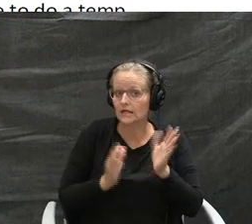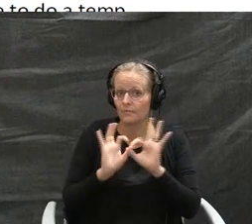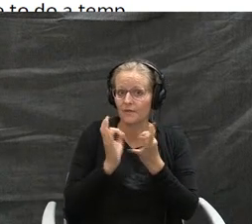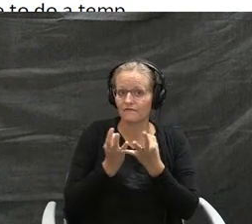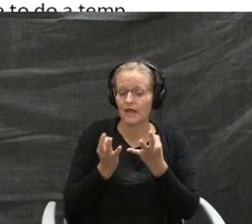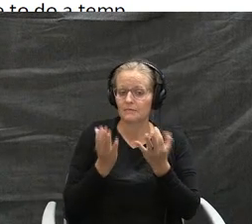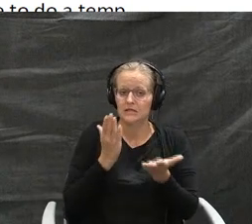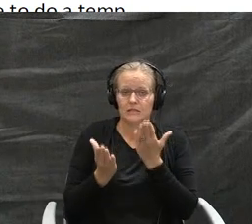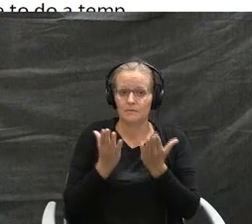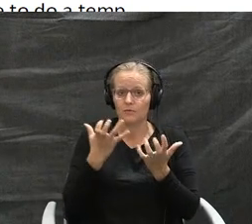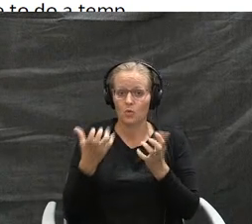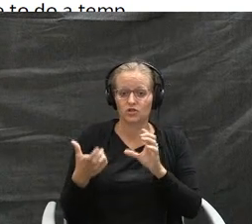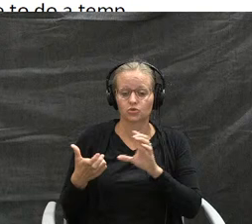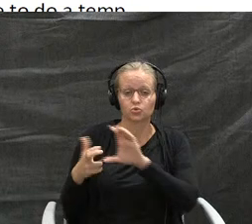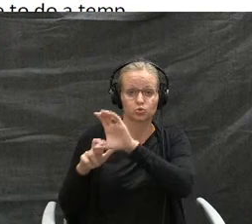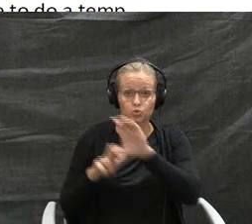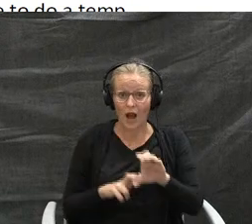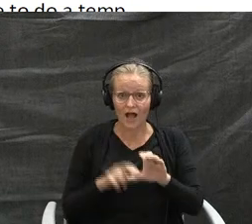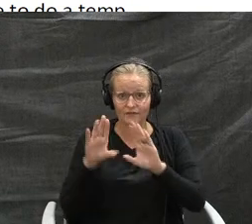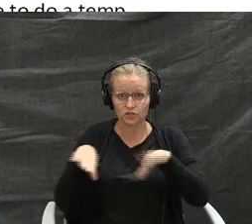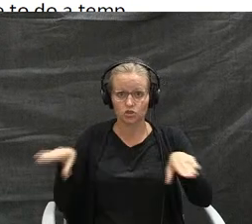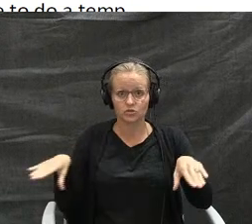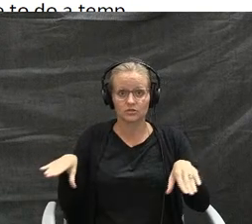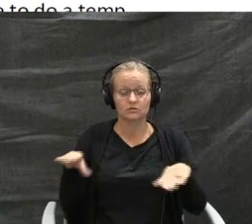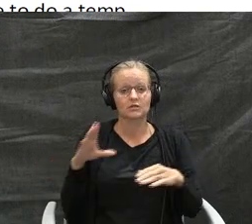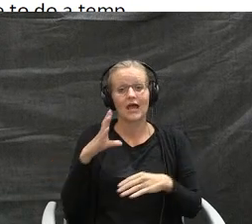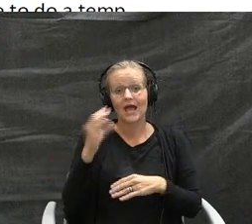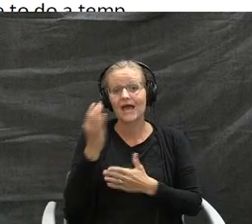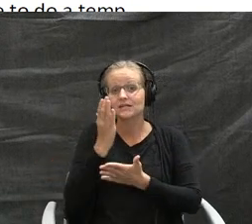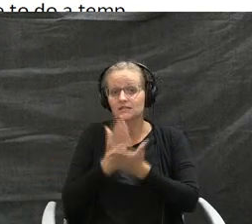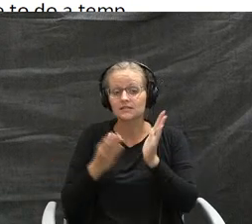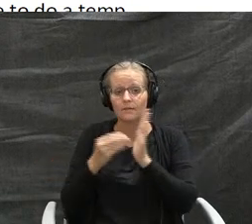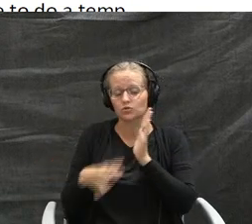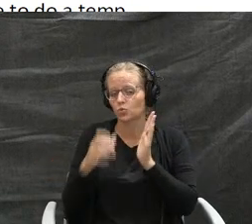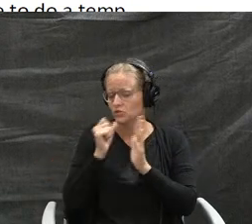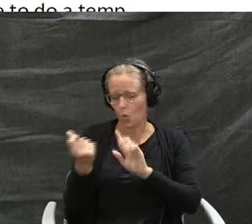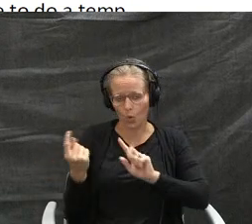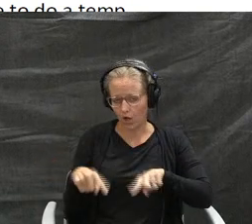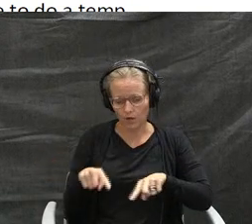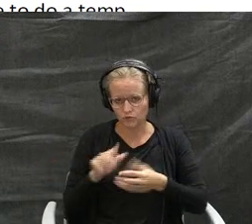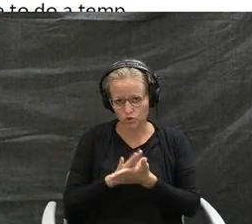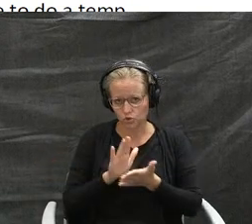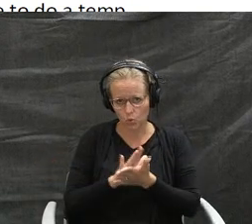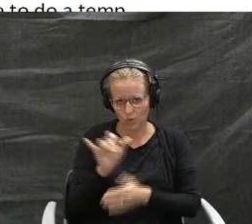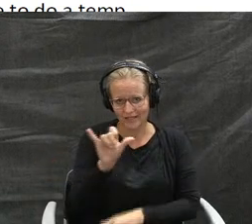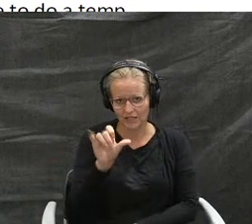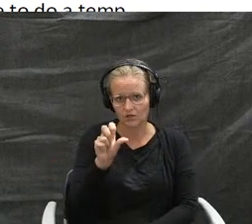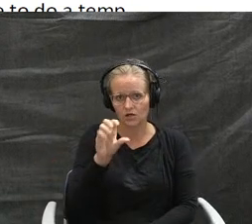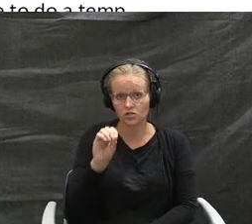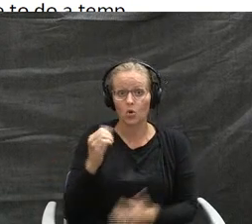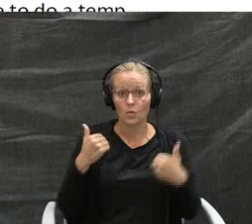don't. Who don't have them coming to school at all? So we've got a lot of planning to do with parents and